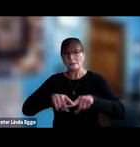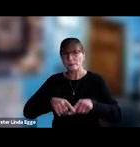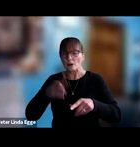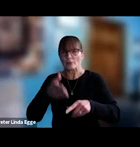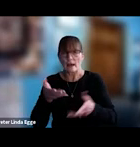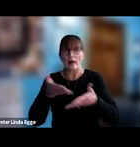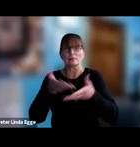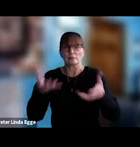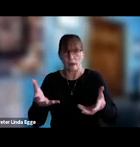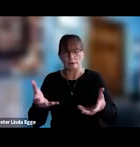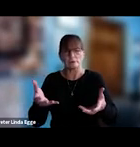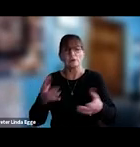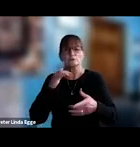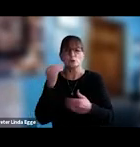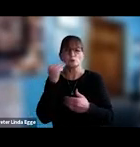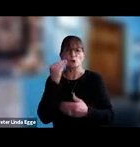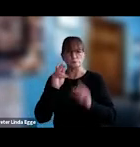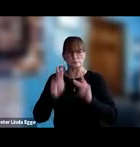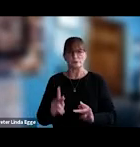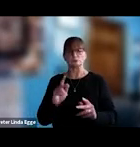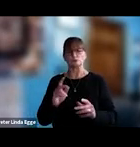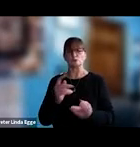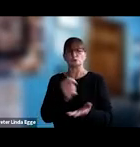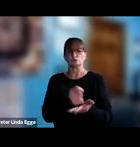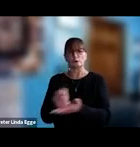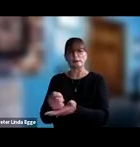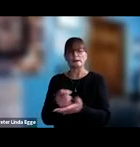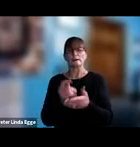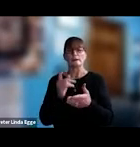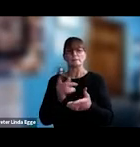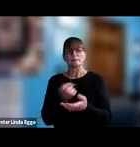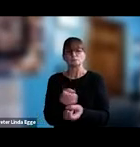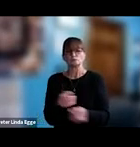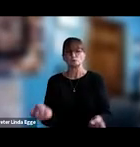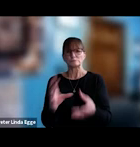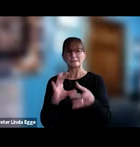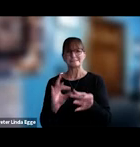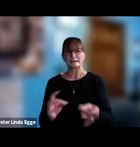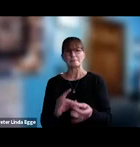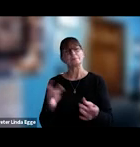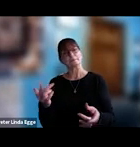who knows the person treating source statements are always, that's kind of the gold standard for us.